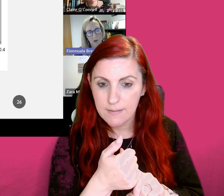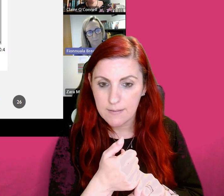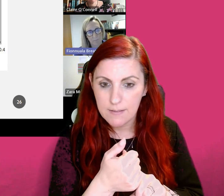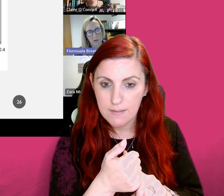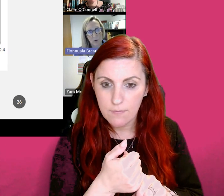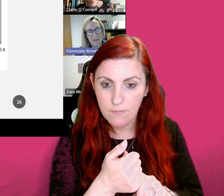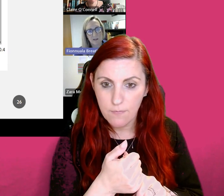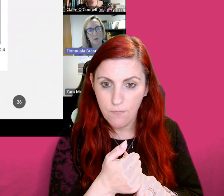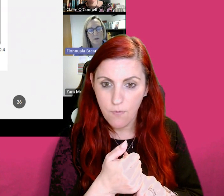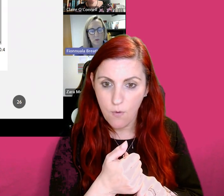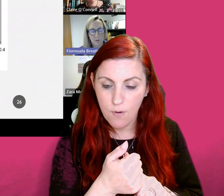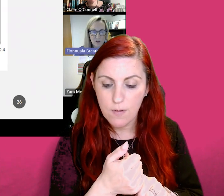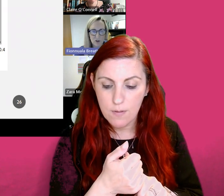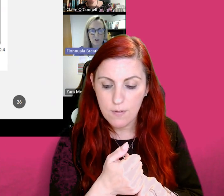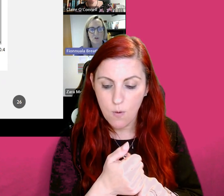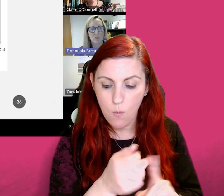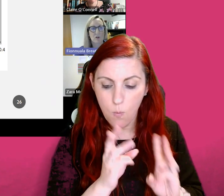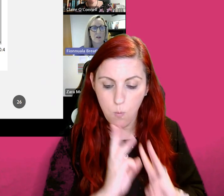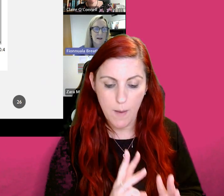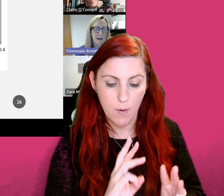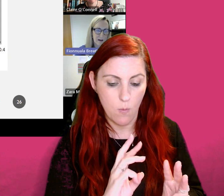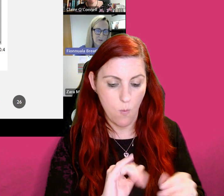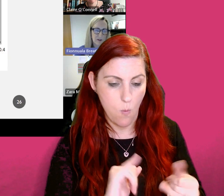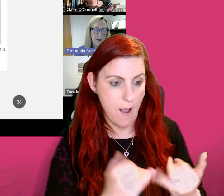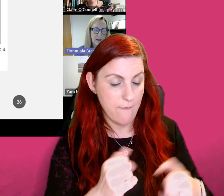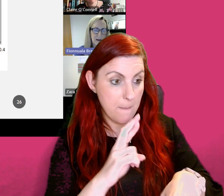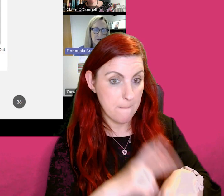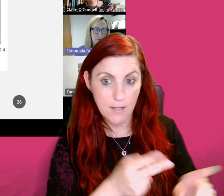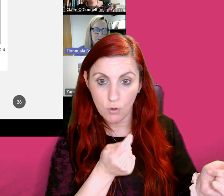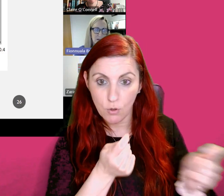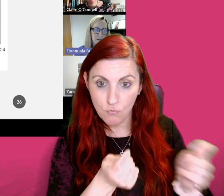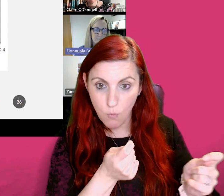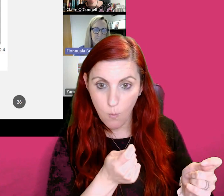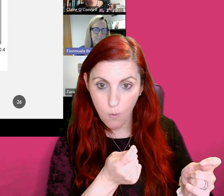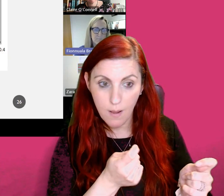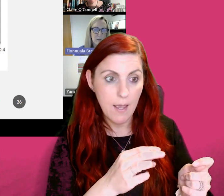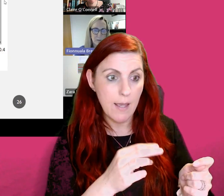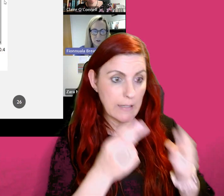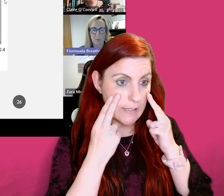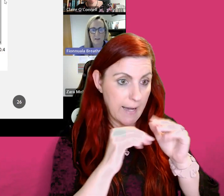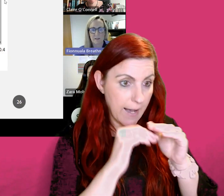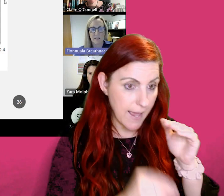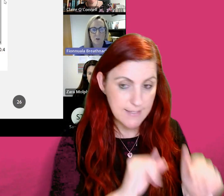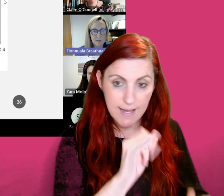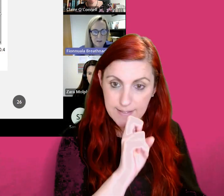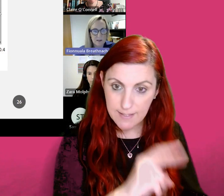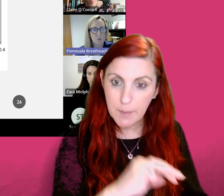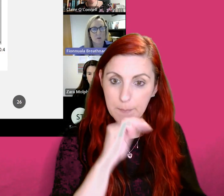outcome okay so women with better control have have um better pregnancy outcomes and this is